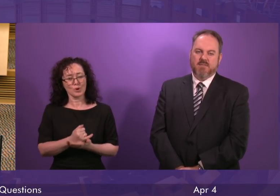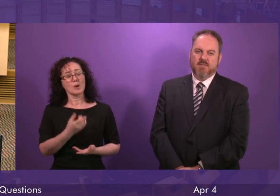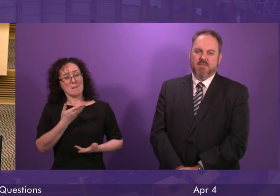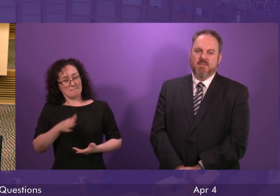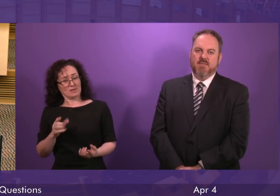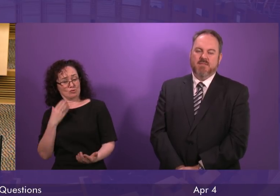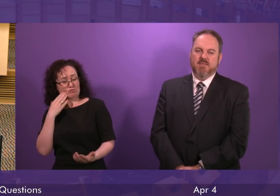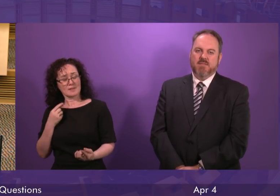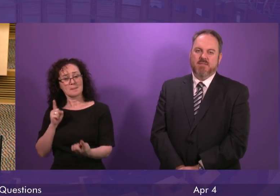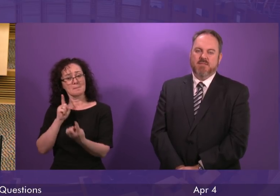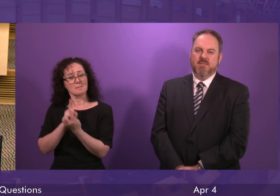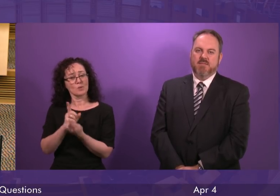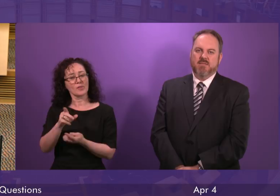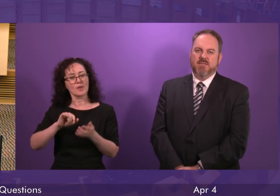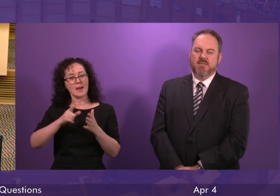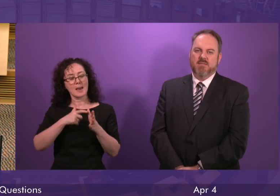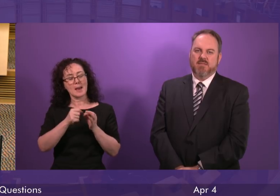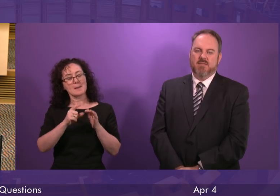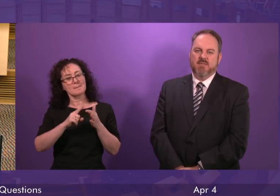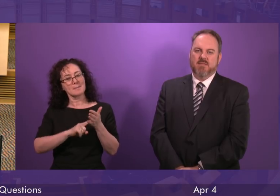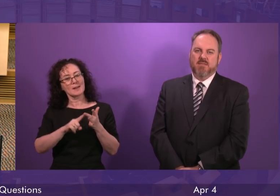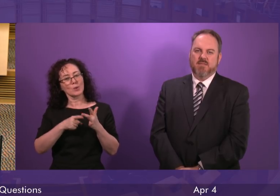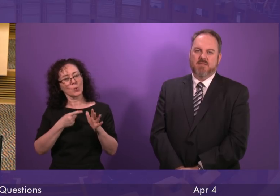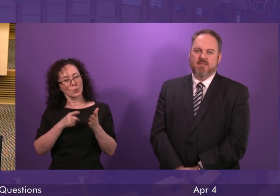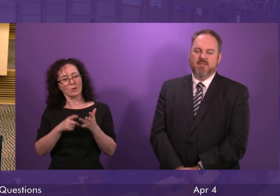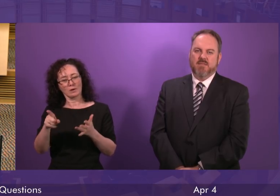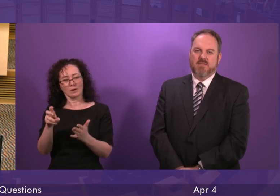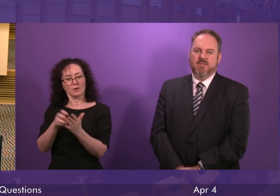the absolute requirement for improvement. A couple of weeks ago, I said in the chamber